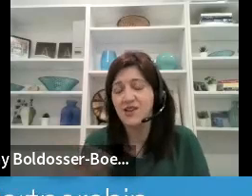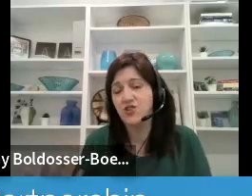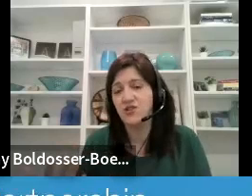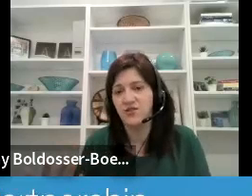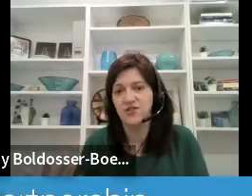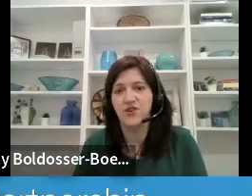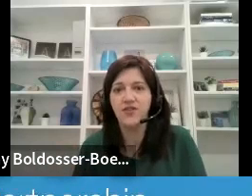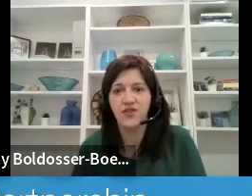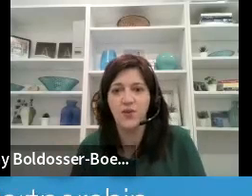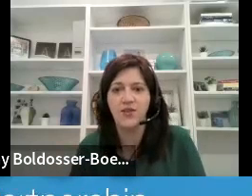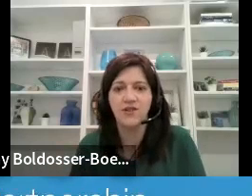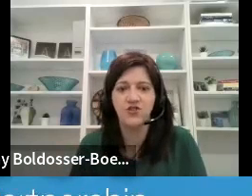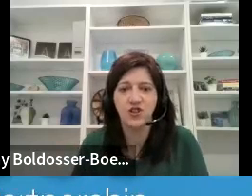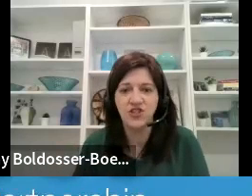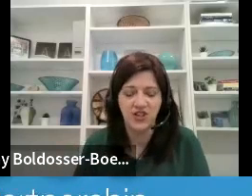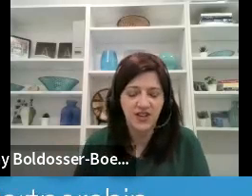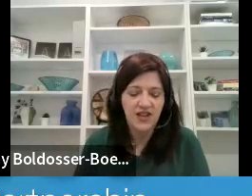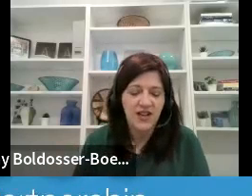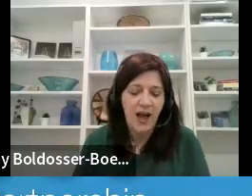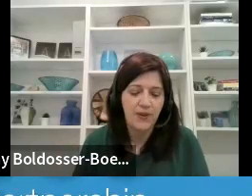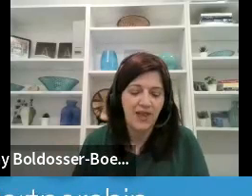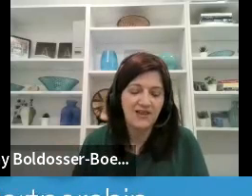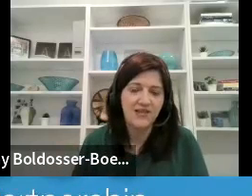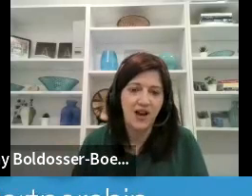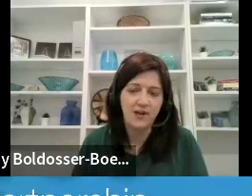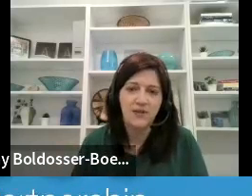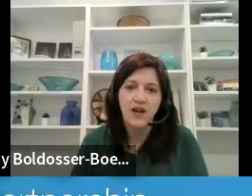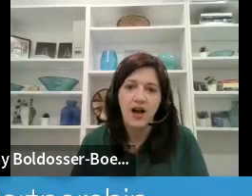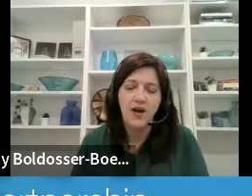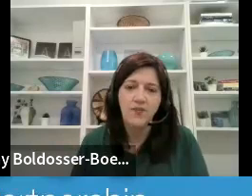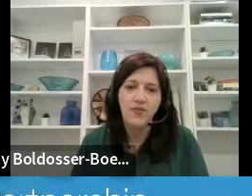was a little different than the registration last time.